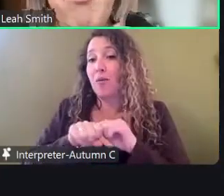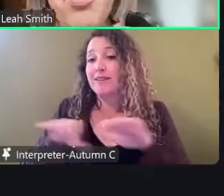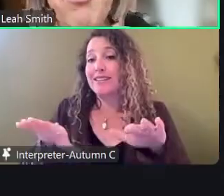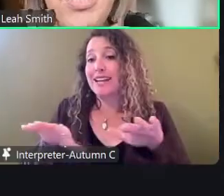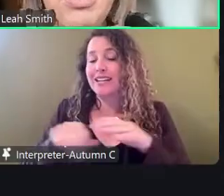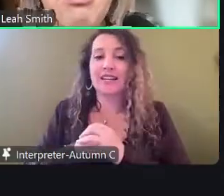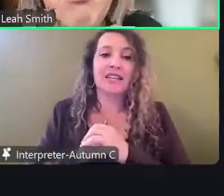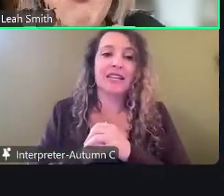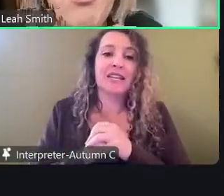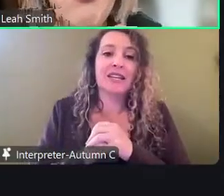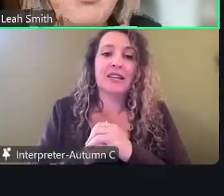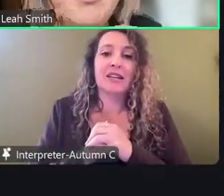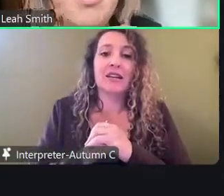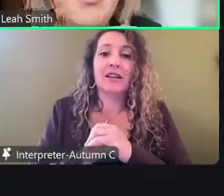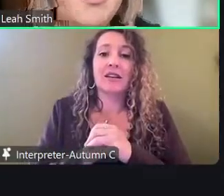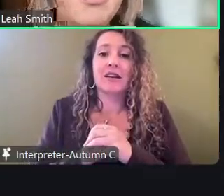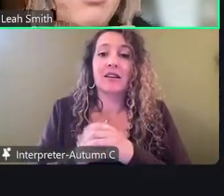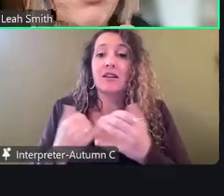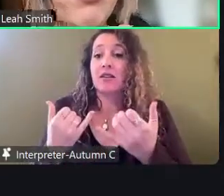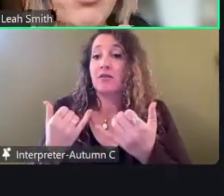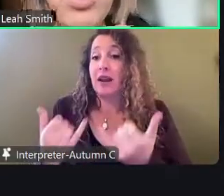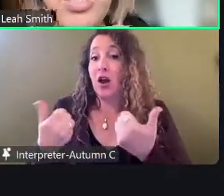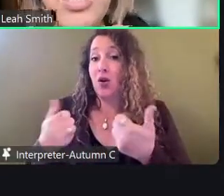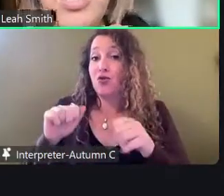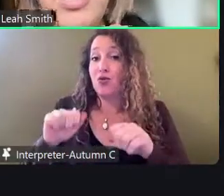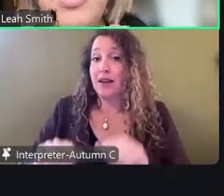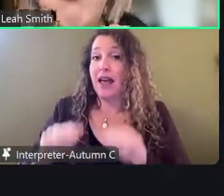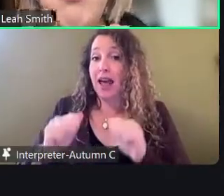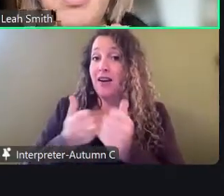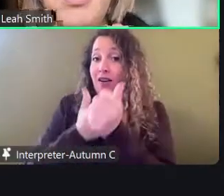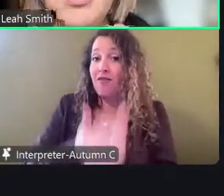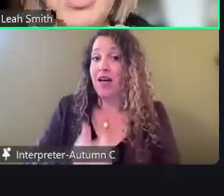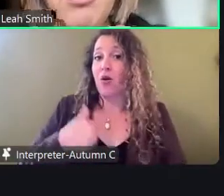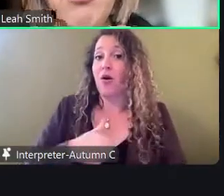feel free to follow us at Think Equitable and check out our